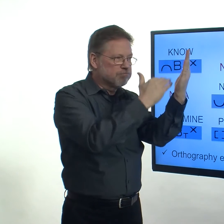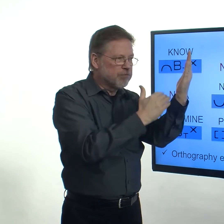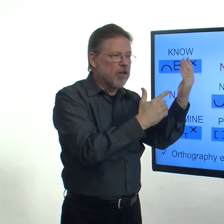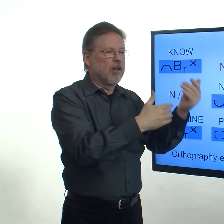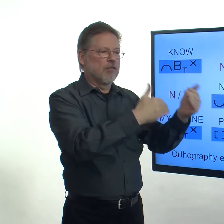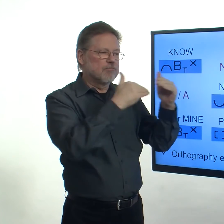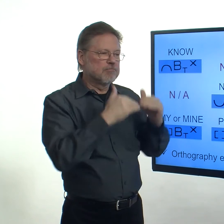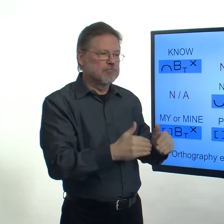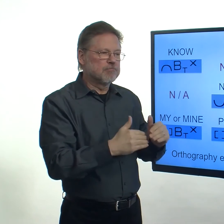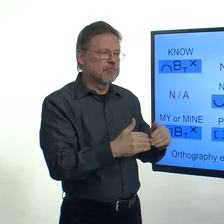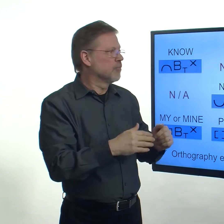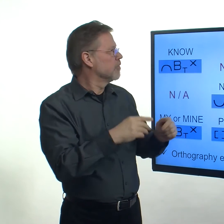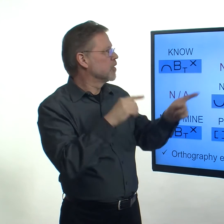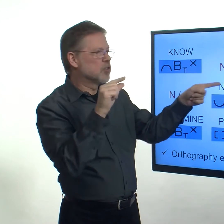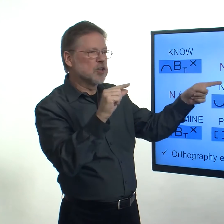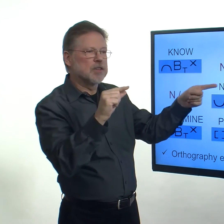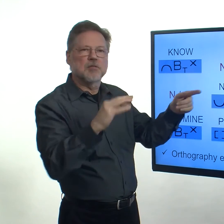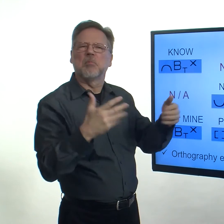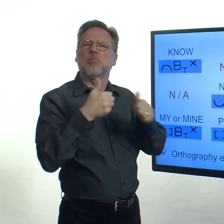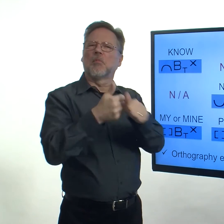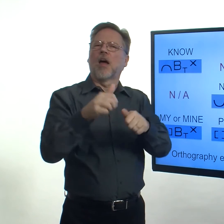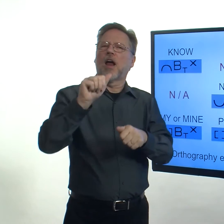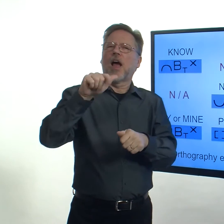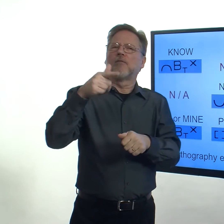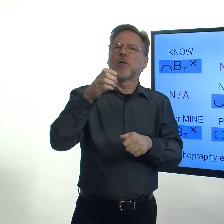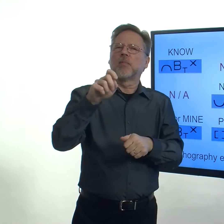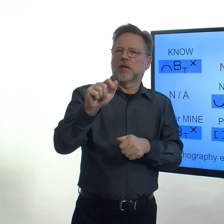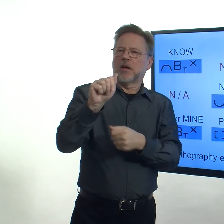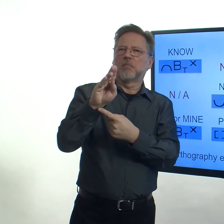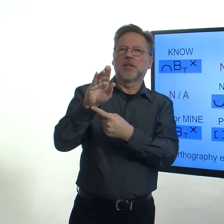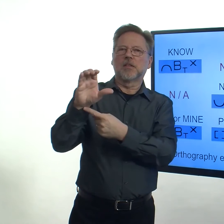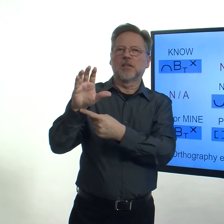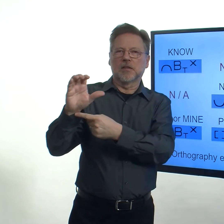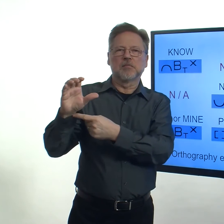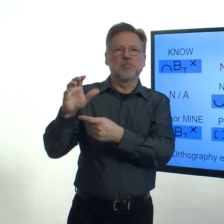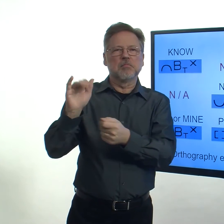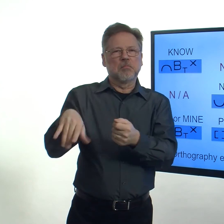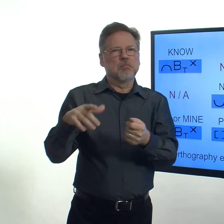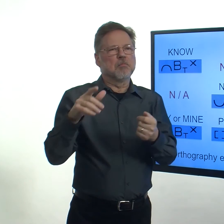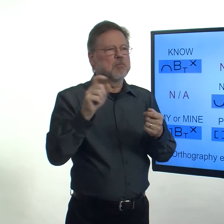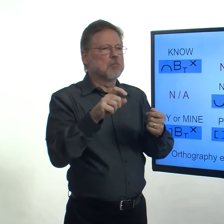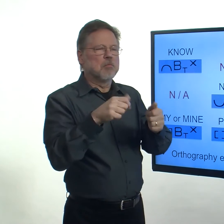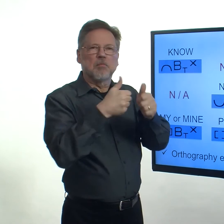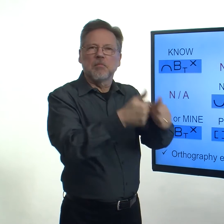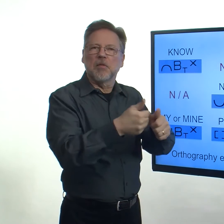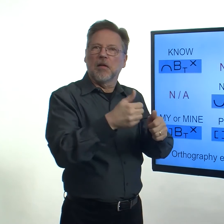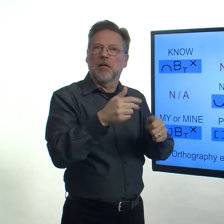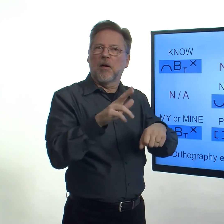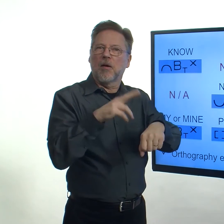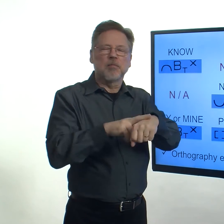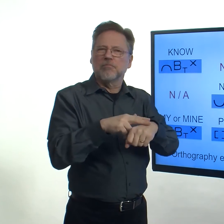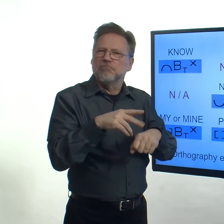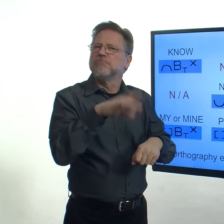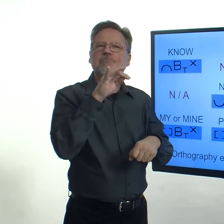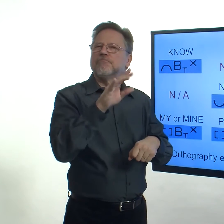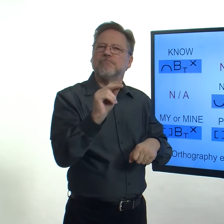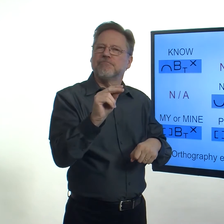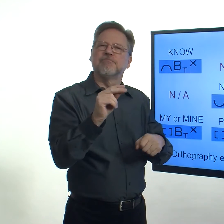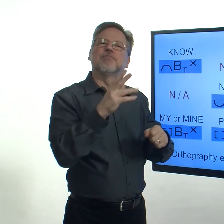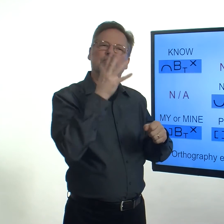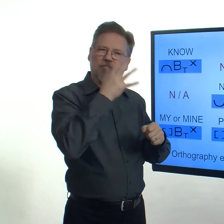and so on, in alphabetical order? You might think so, but that’s not what they did.